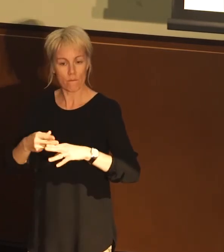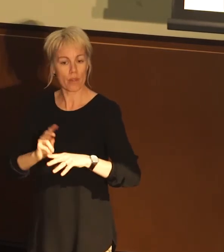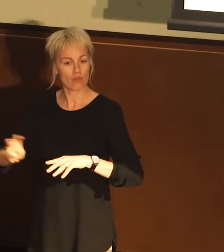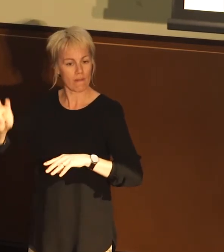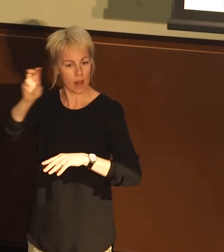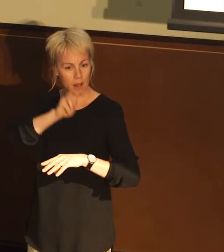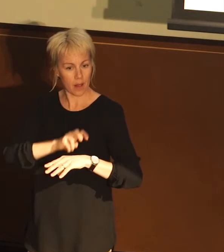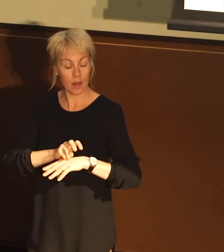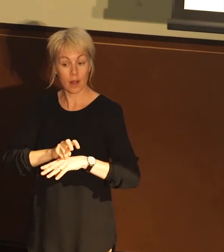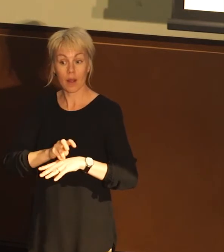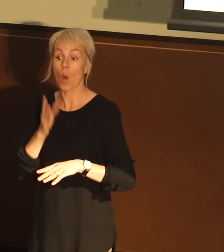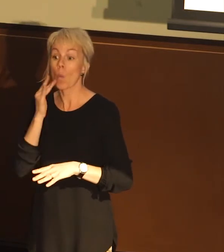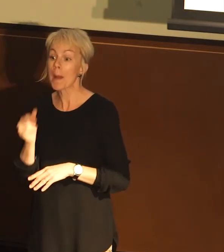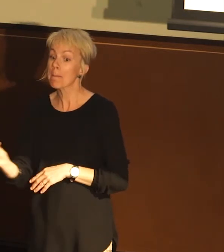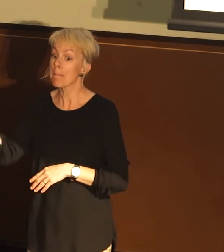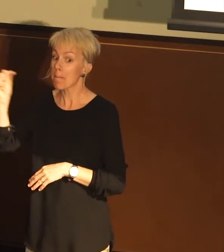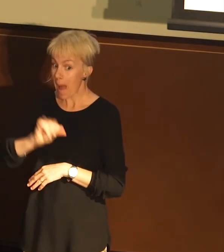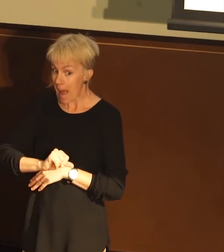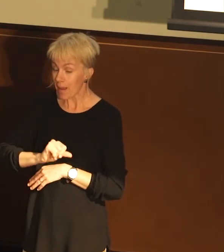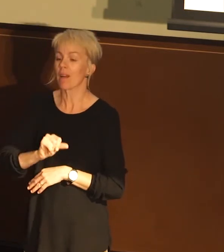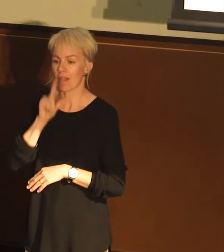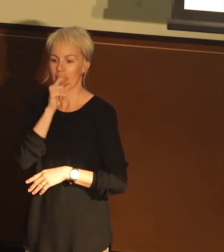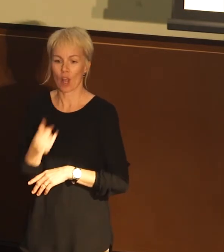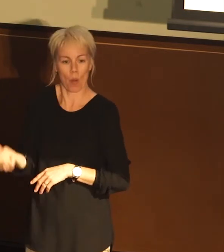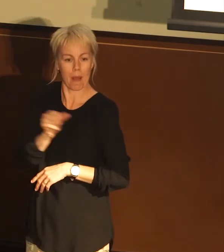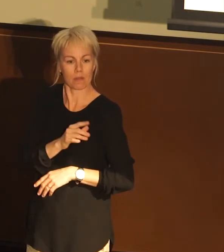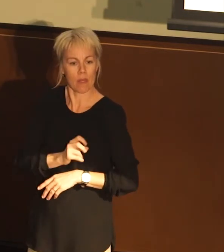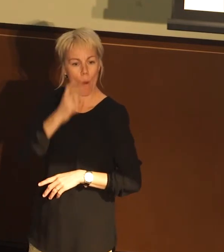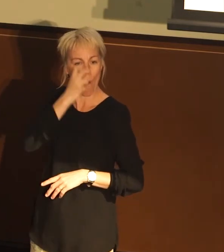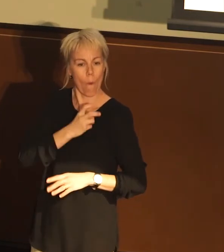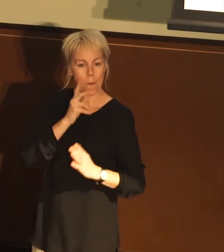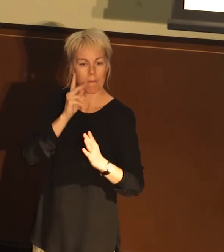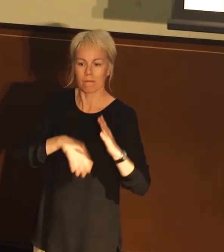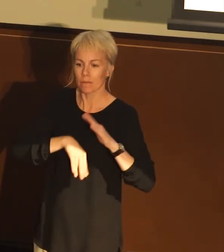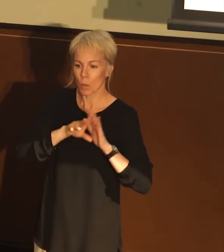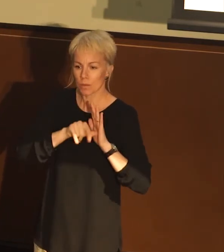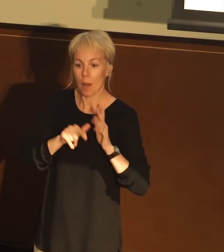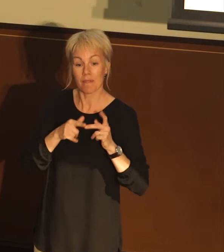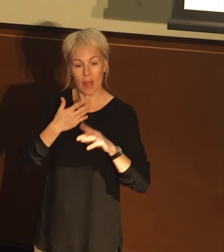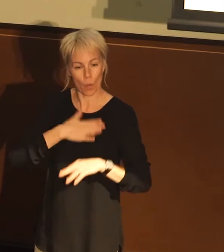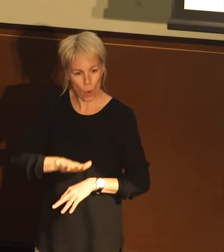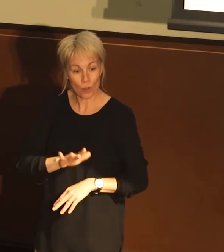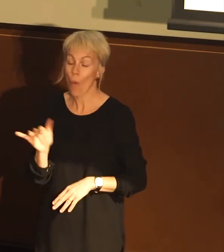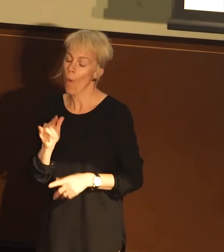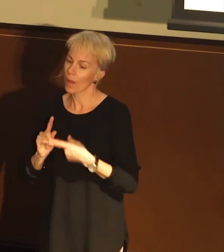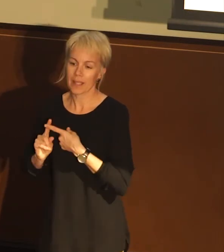If they wanna come back, they might wanna keep travelling around and doing different casual work too. But that particular program has been very successful,